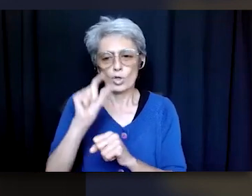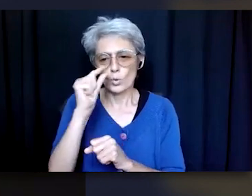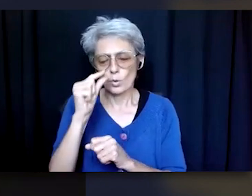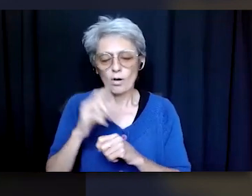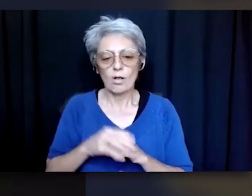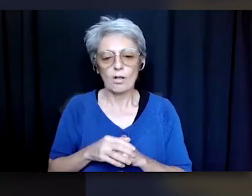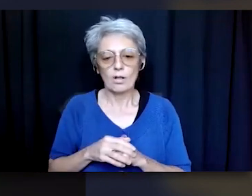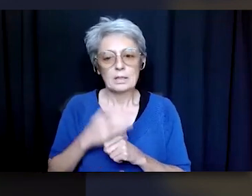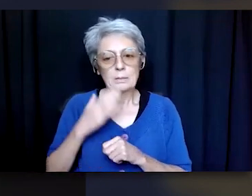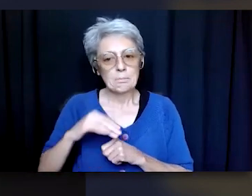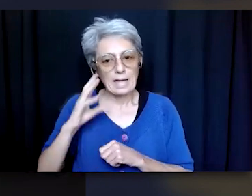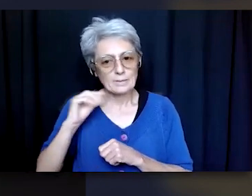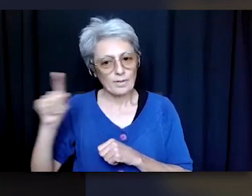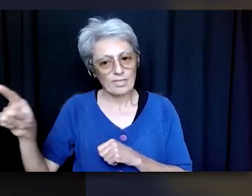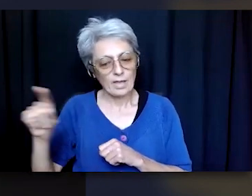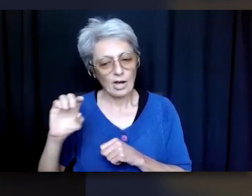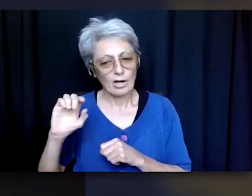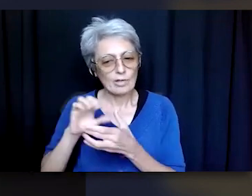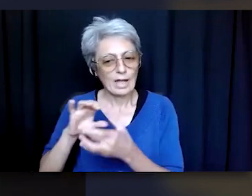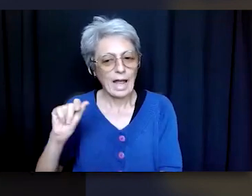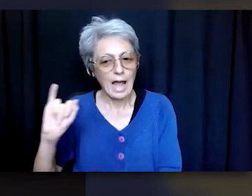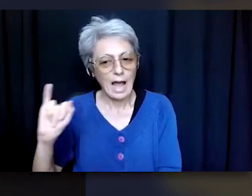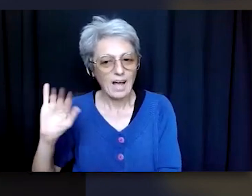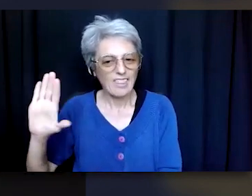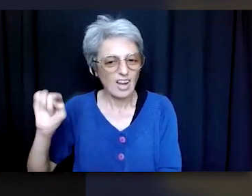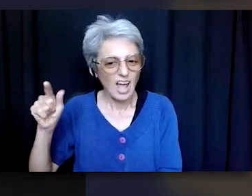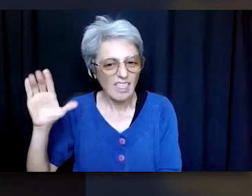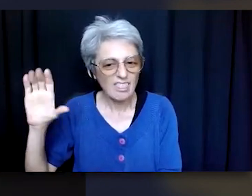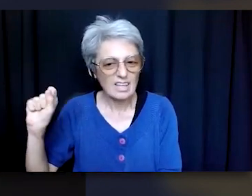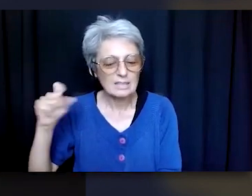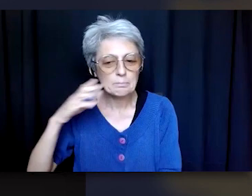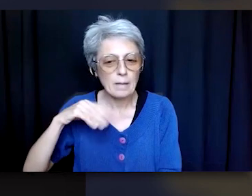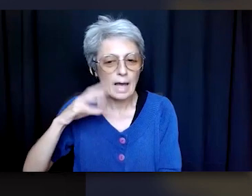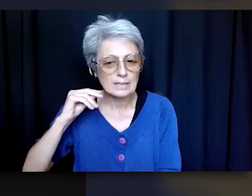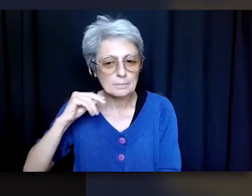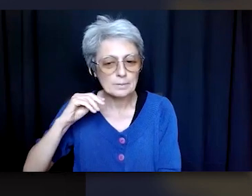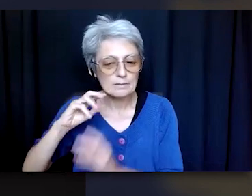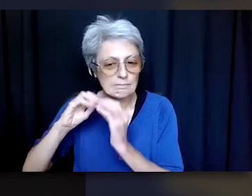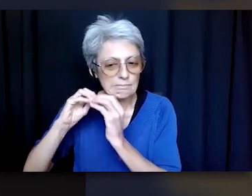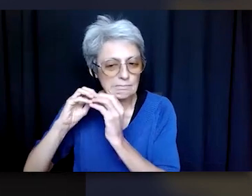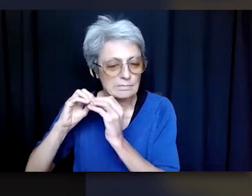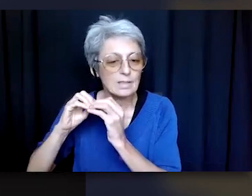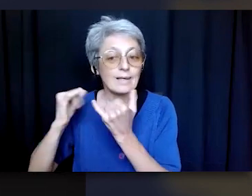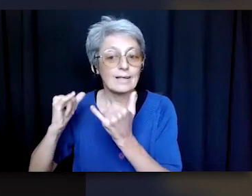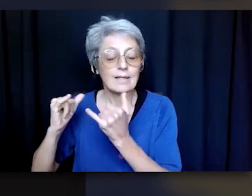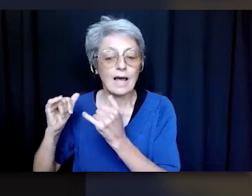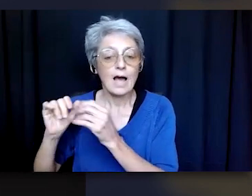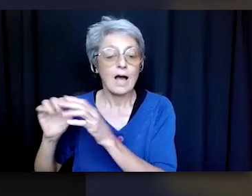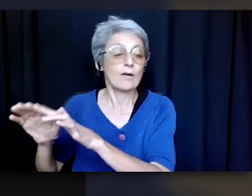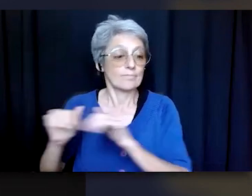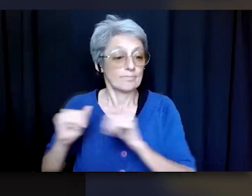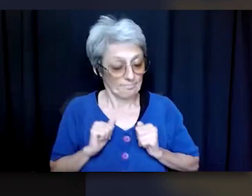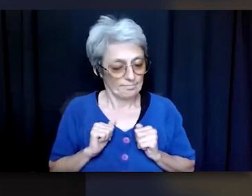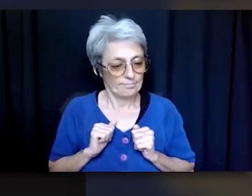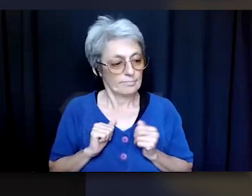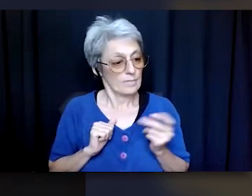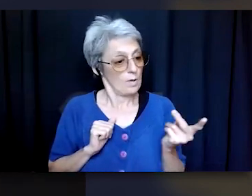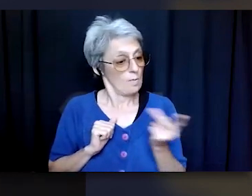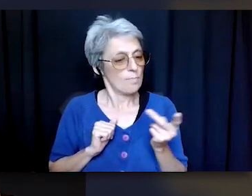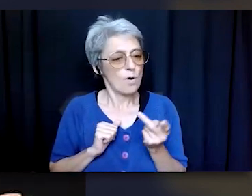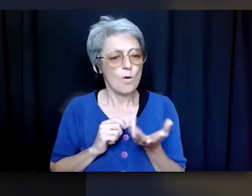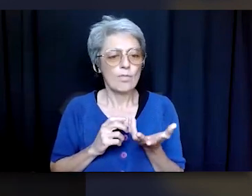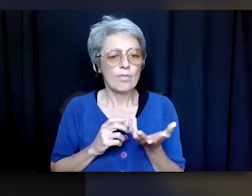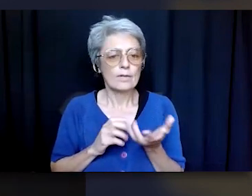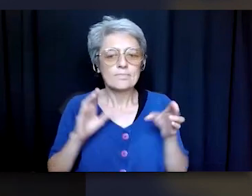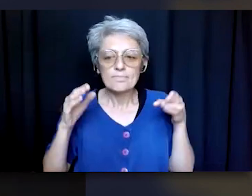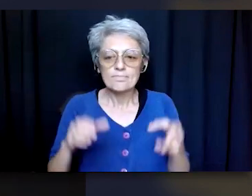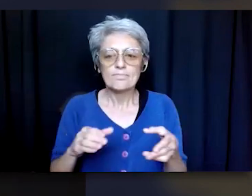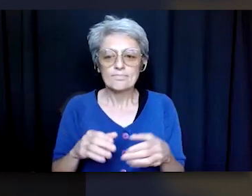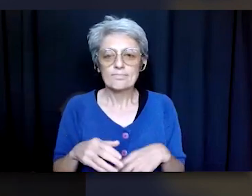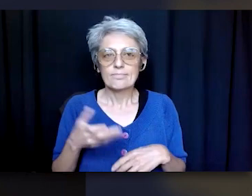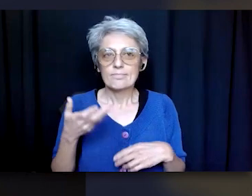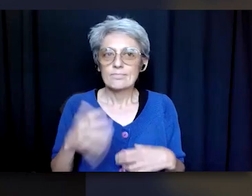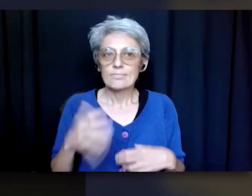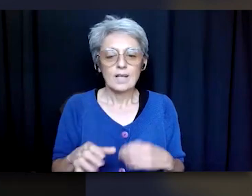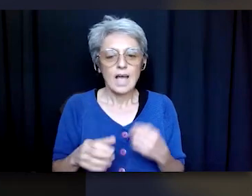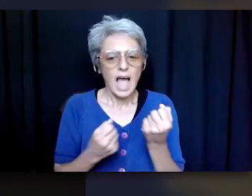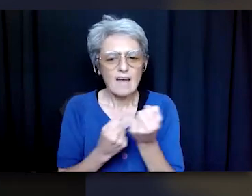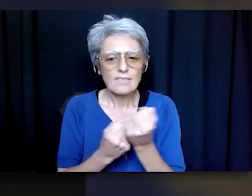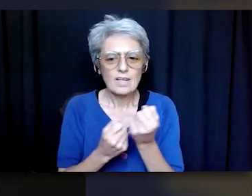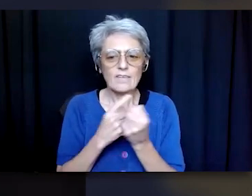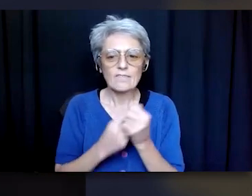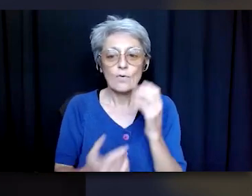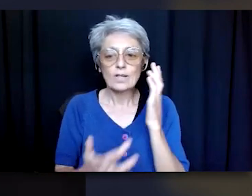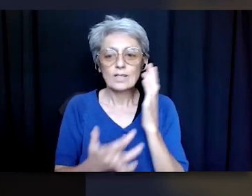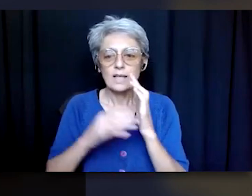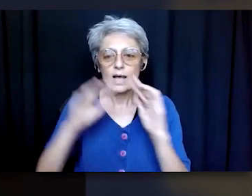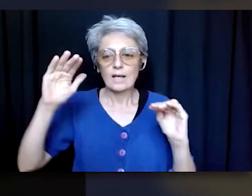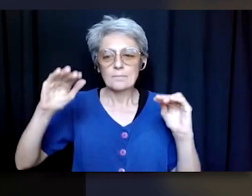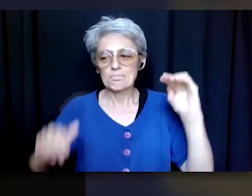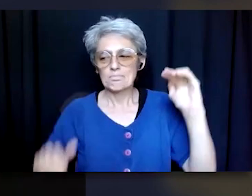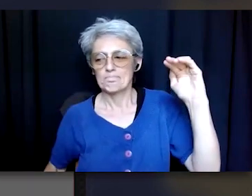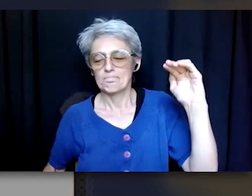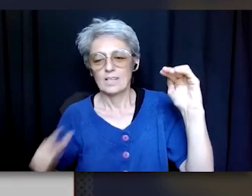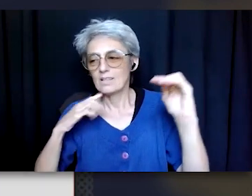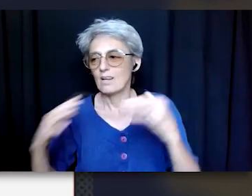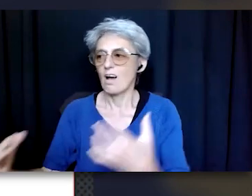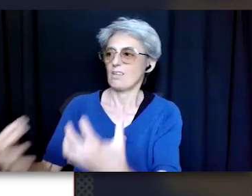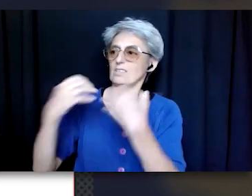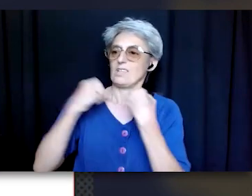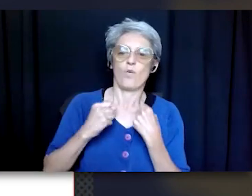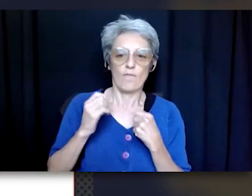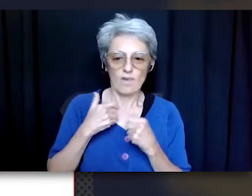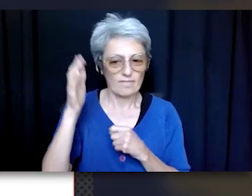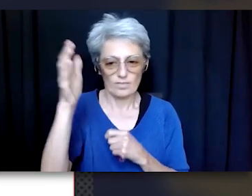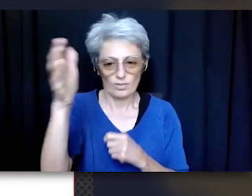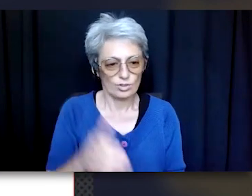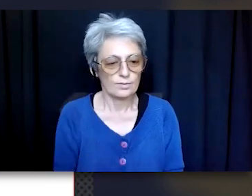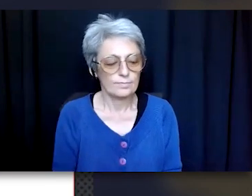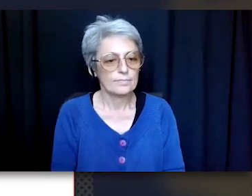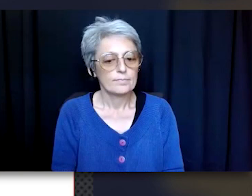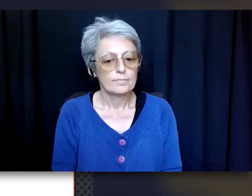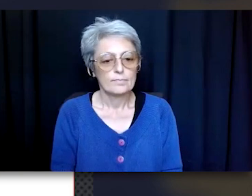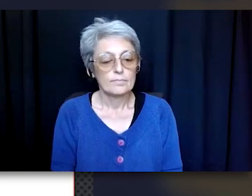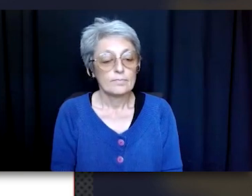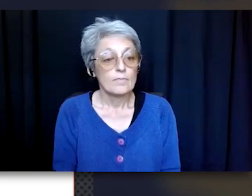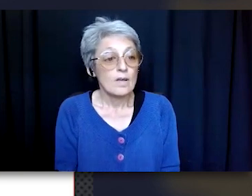with AI ethics and are actively advocating for a non-"tech rules over us" future. I also am trying